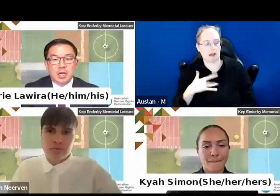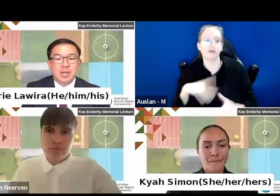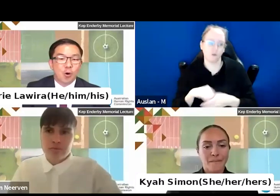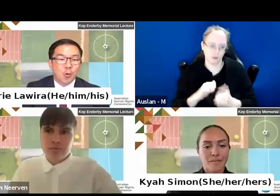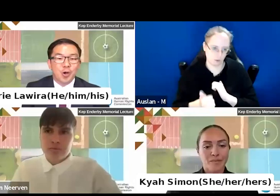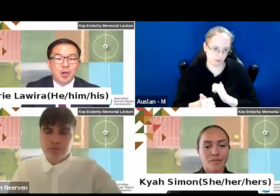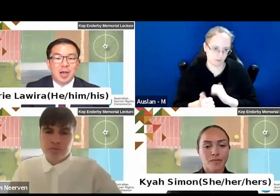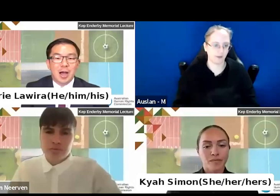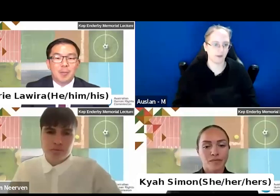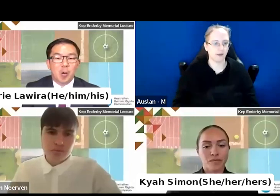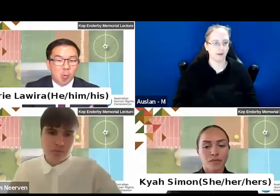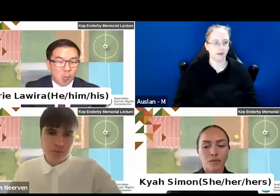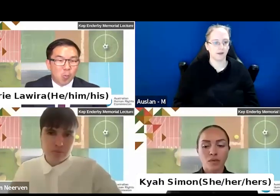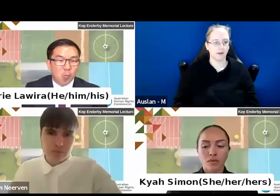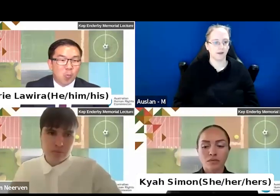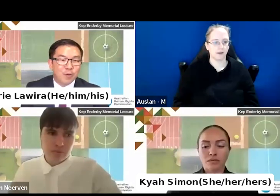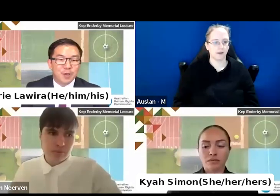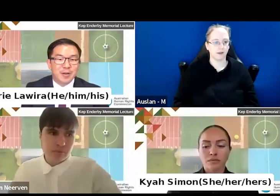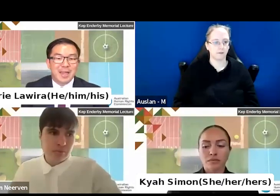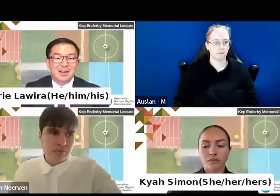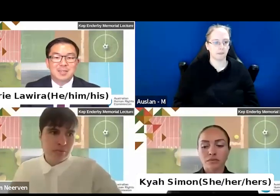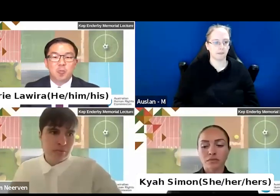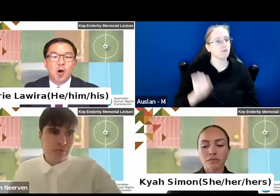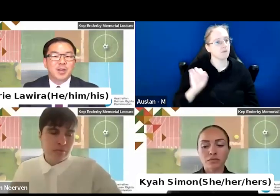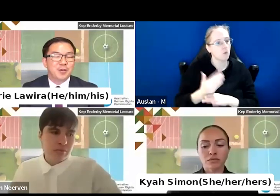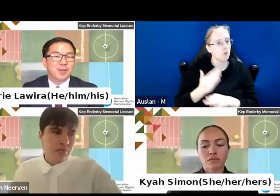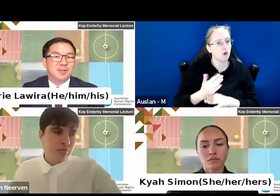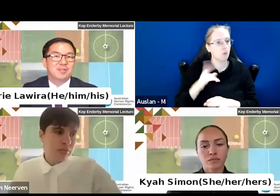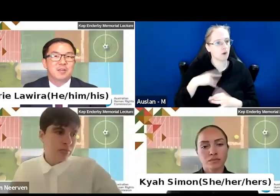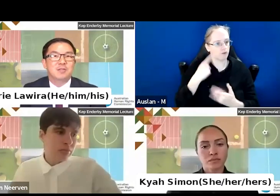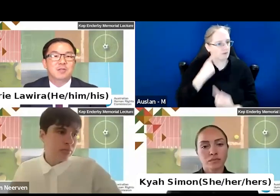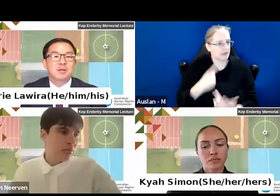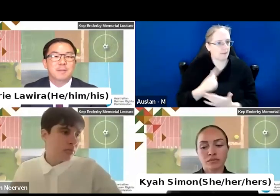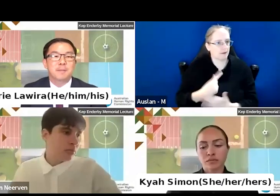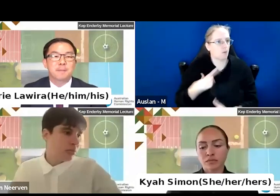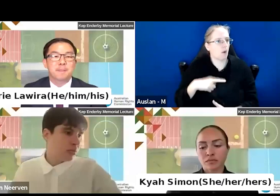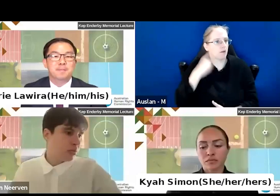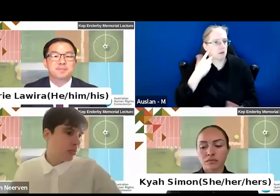In your work, what have you encountered and why do you think this is?